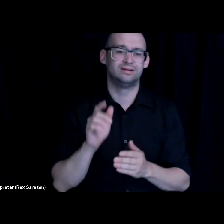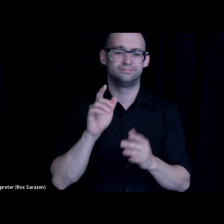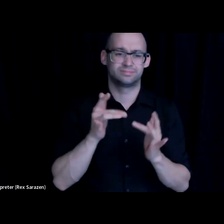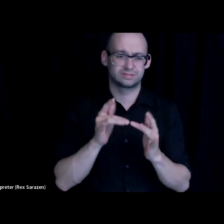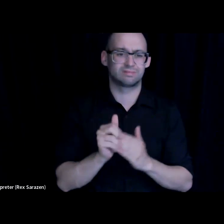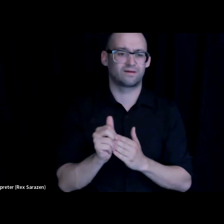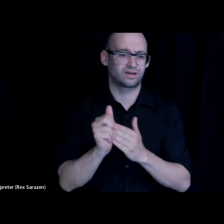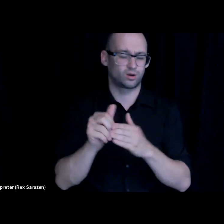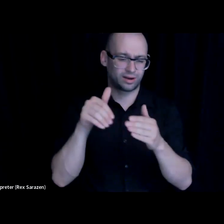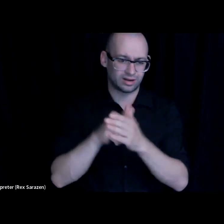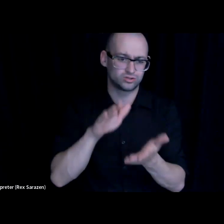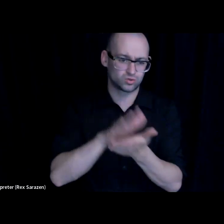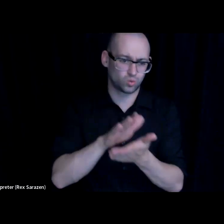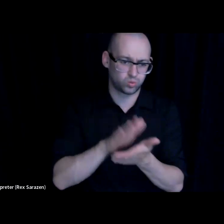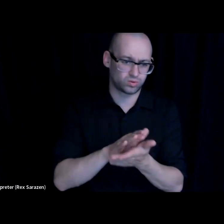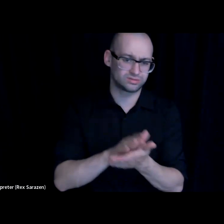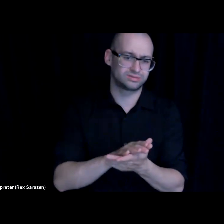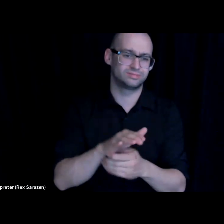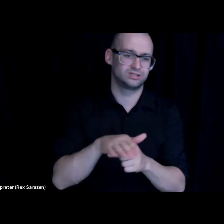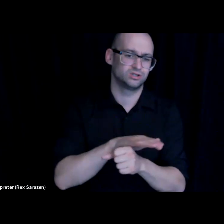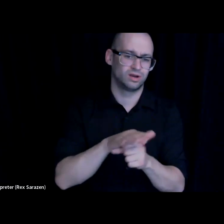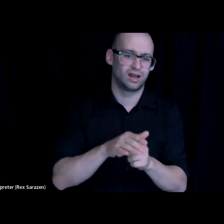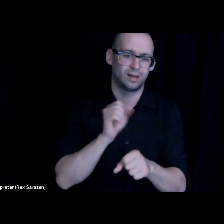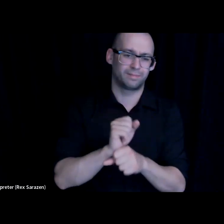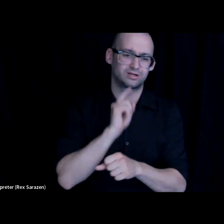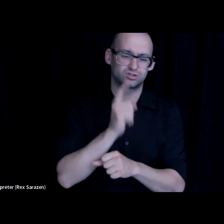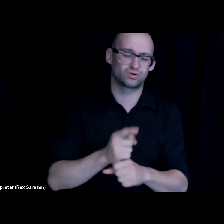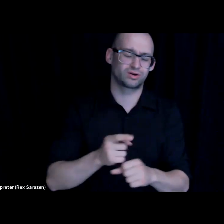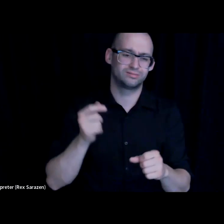and our school districts and making sure that we're hitting all the wraparound services